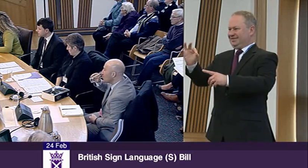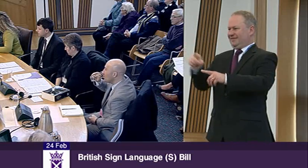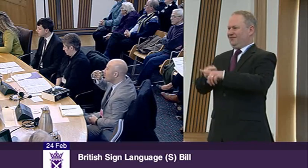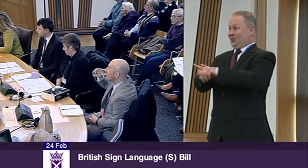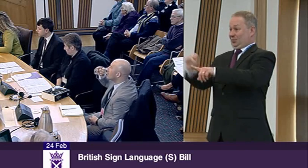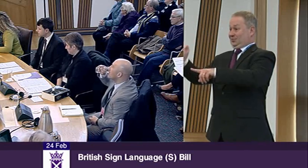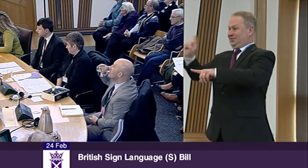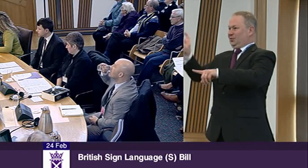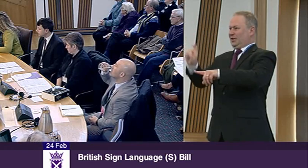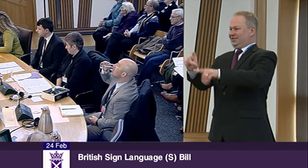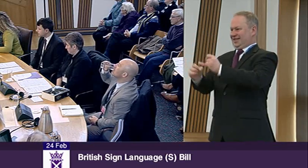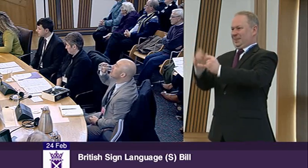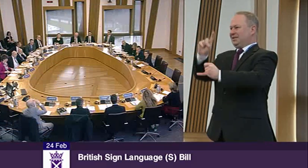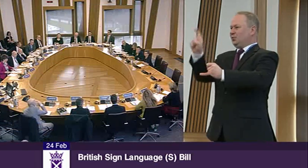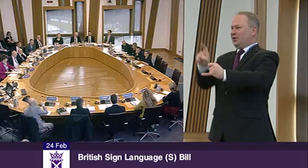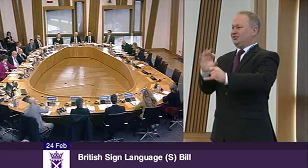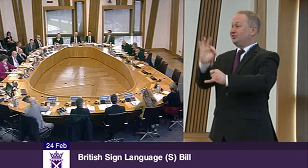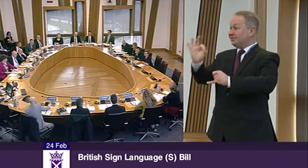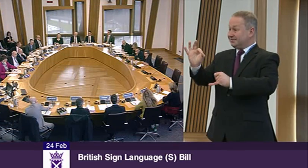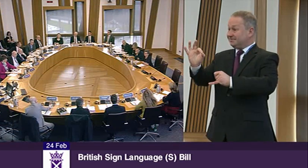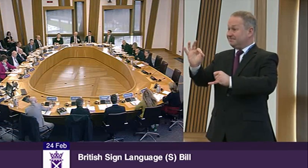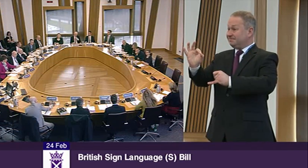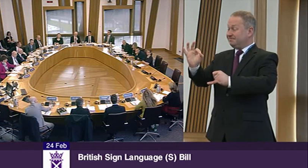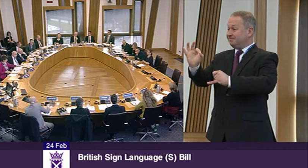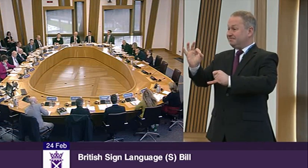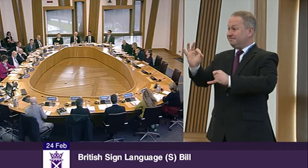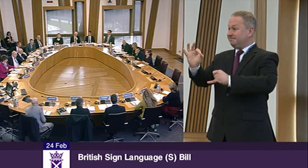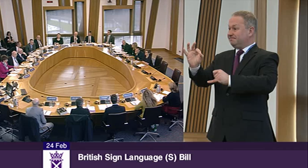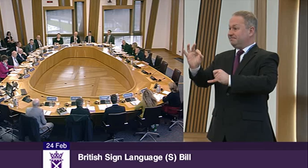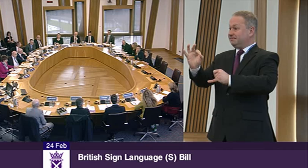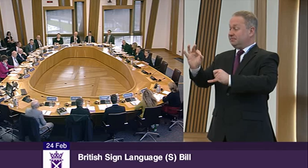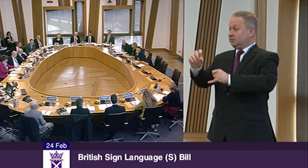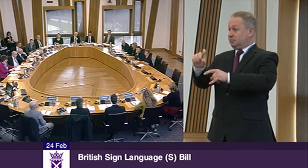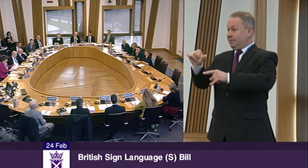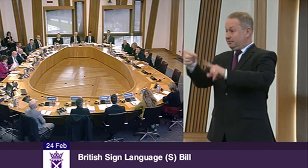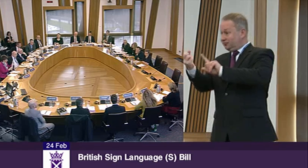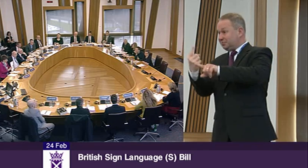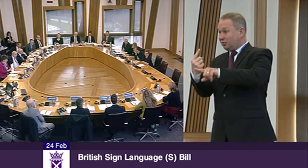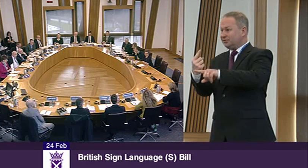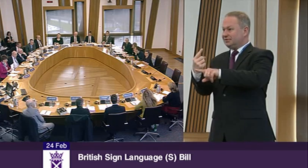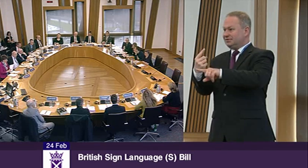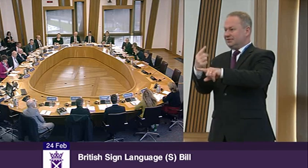follows on from what Frankie McLean has just said.